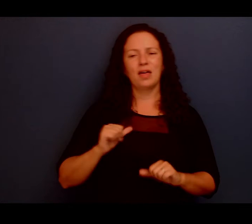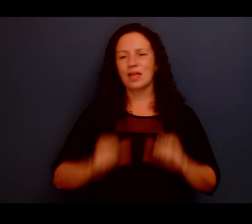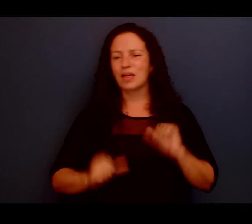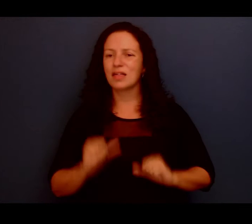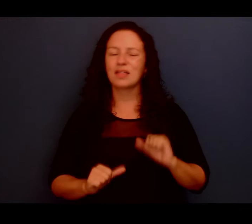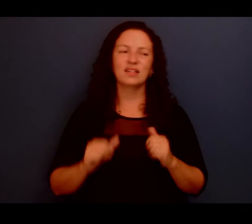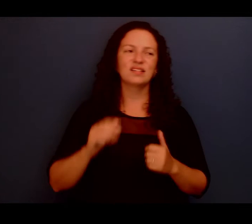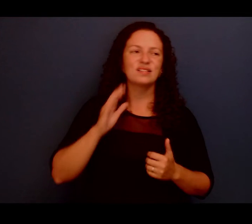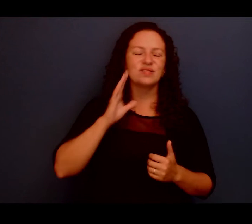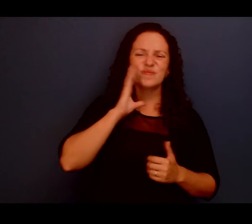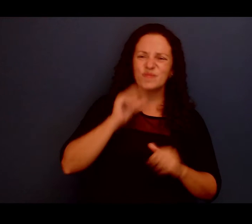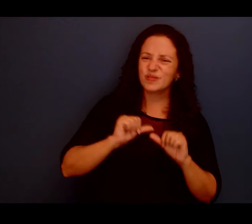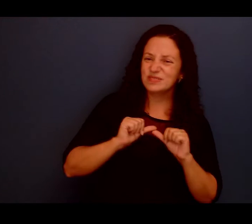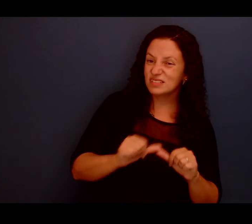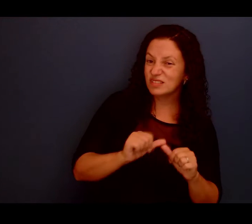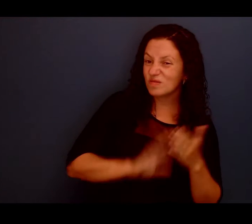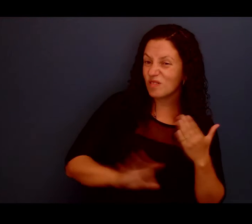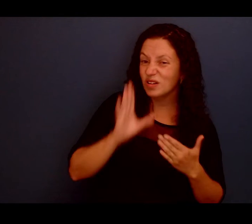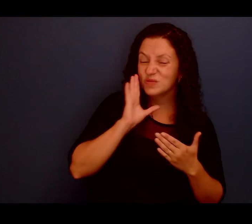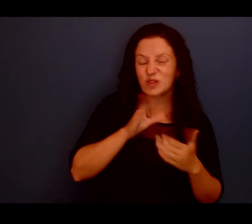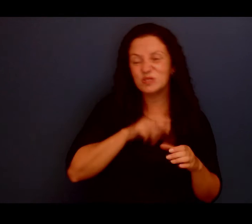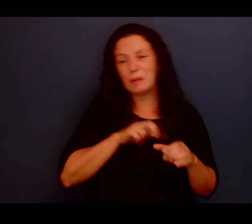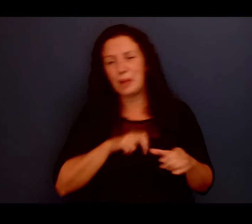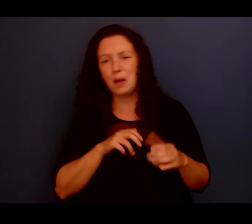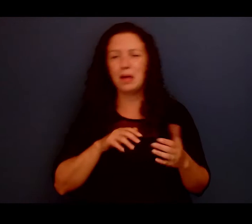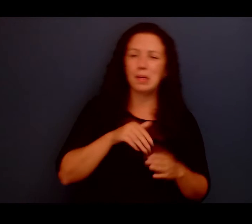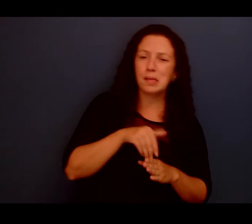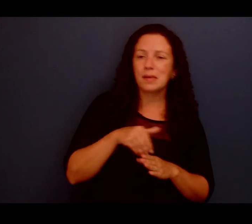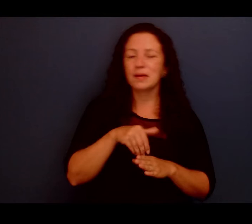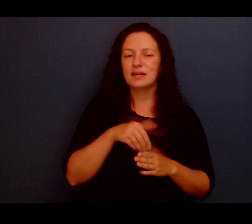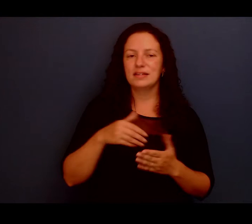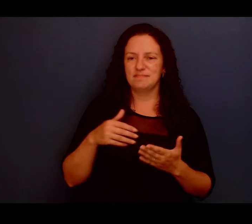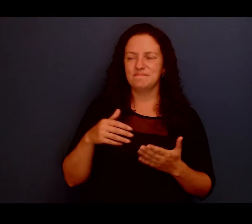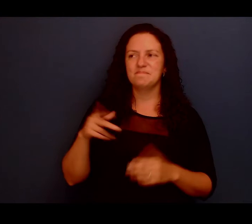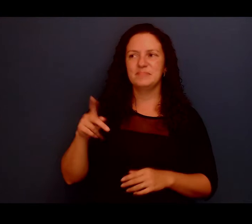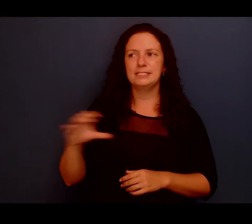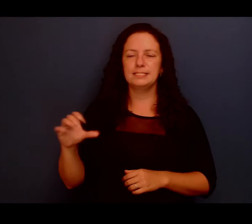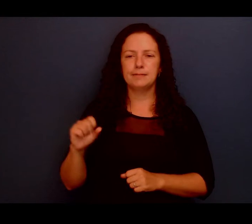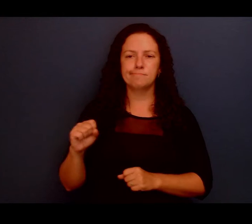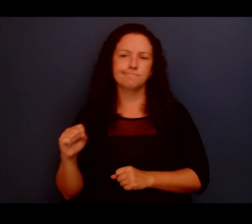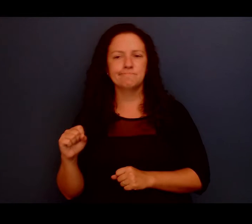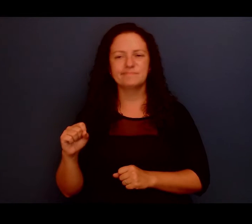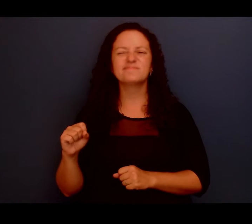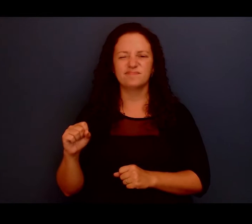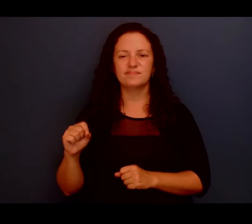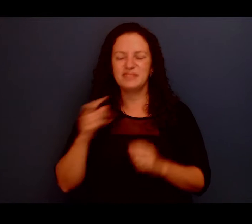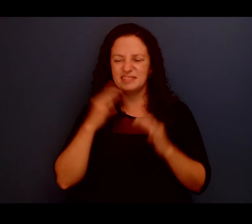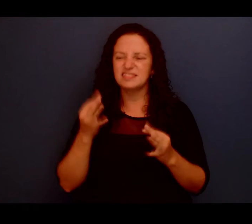when I wasn't sure if I was going to continue on in school PCC was a part of the reason why I decided to remain